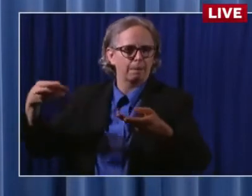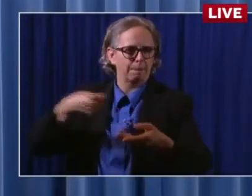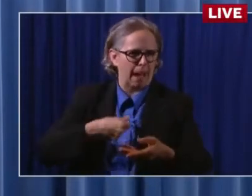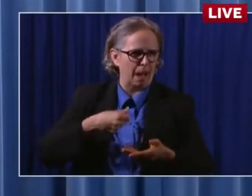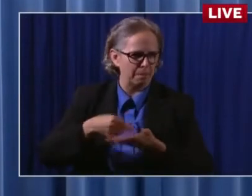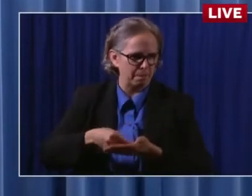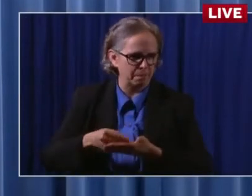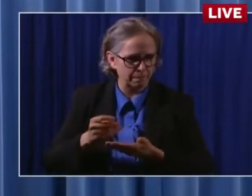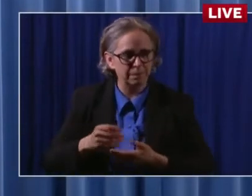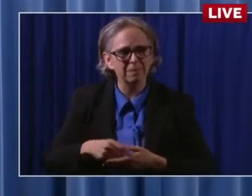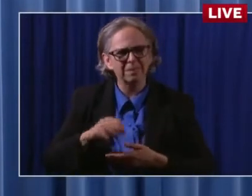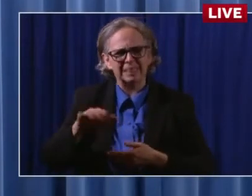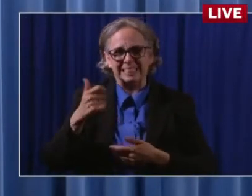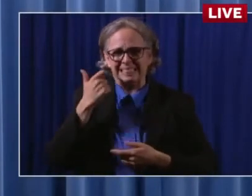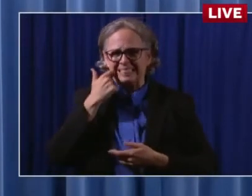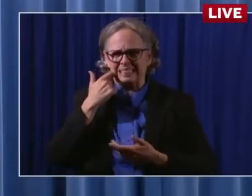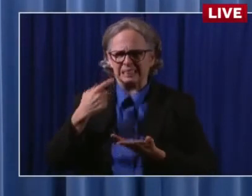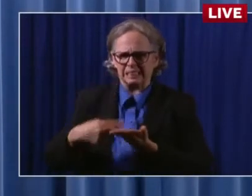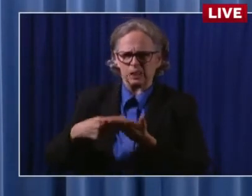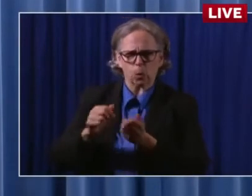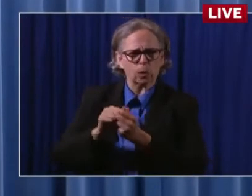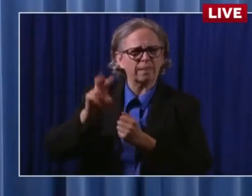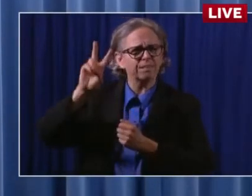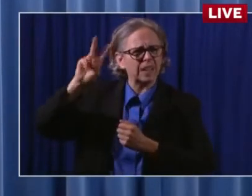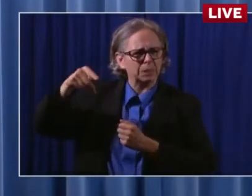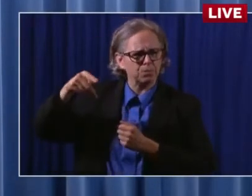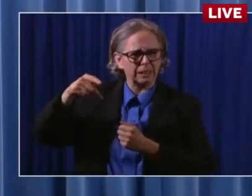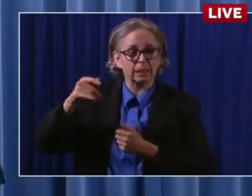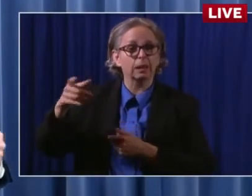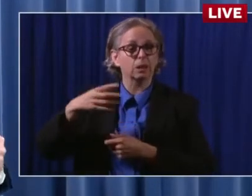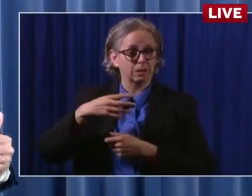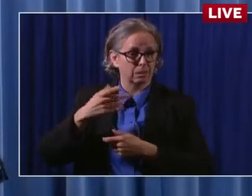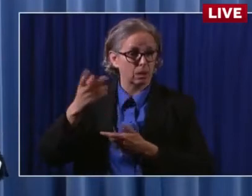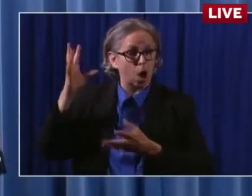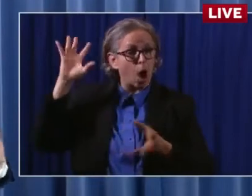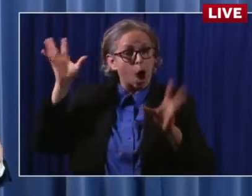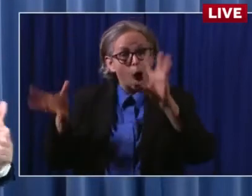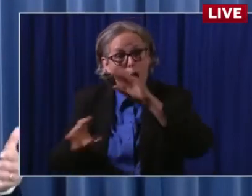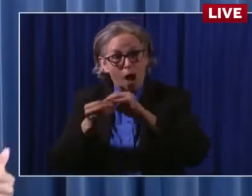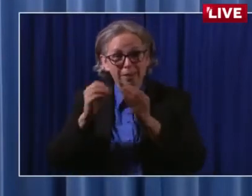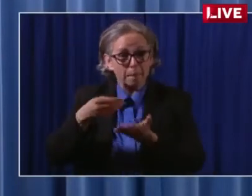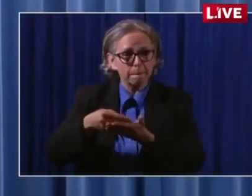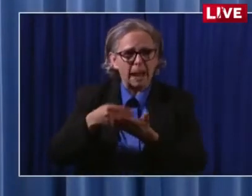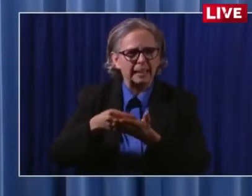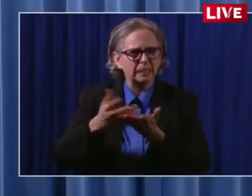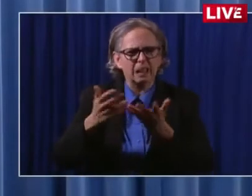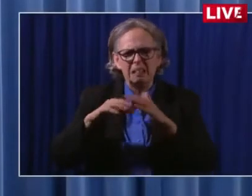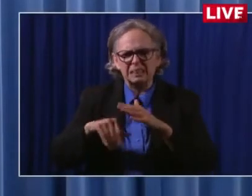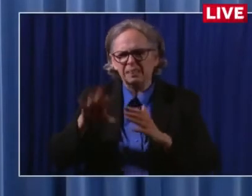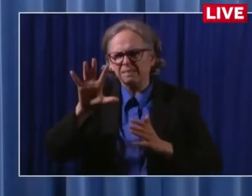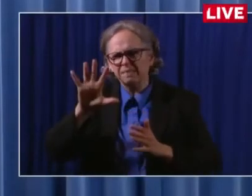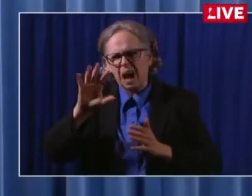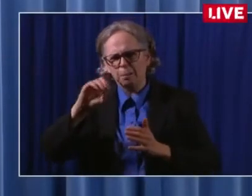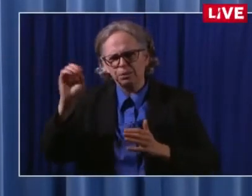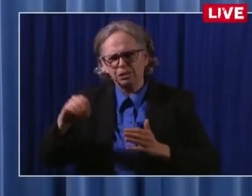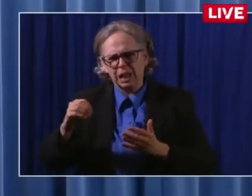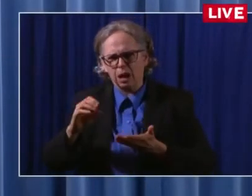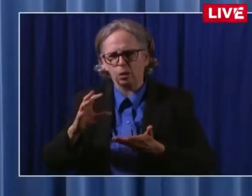I WAS ON A CALL WITH THE VICE PRESIDENT THE OTHER DAY, AND HE NOTED THAT I THINK LESS THAN 5% OF THIS MONEY HAS BEEN DRAWN DOWN.